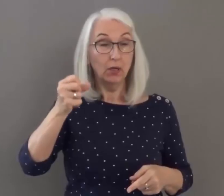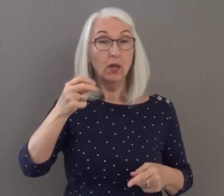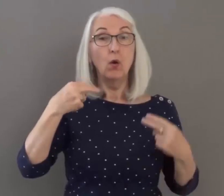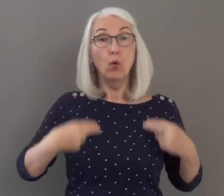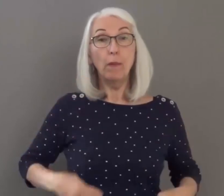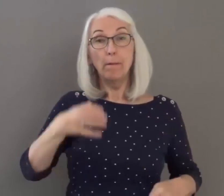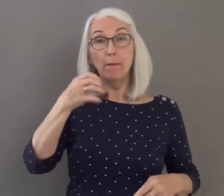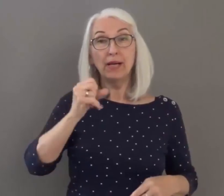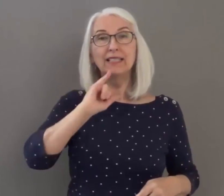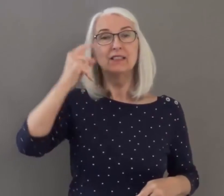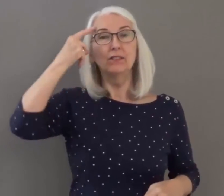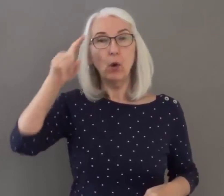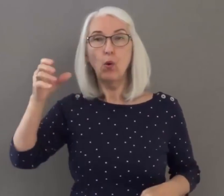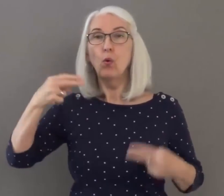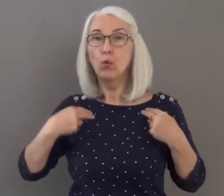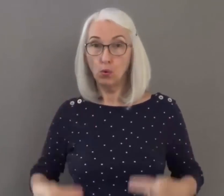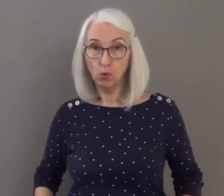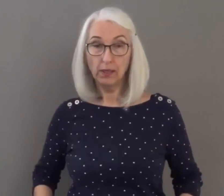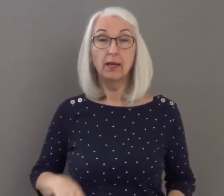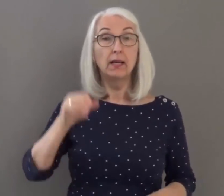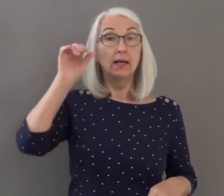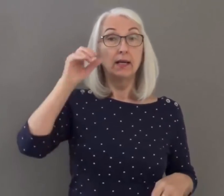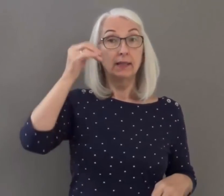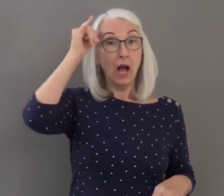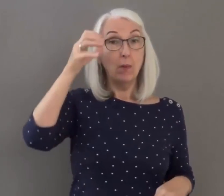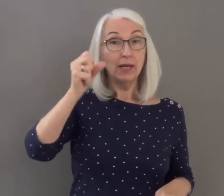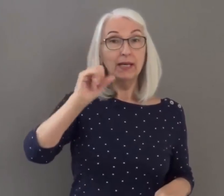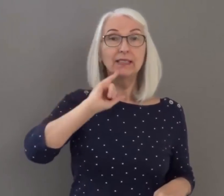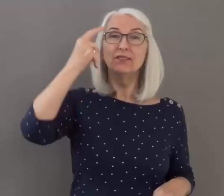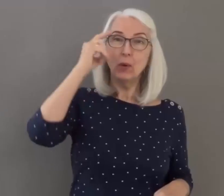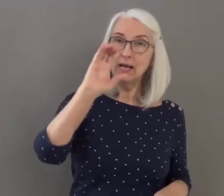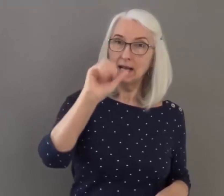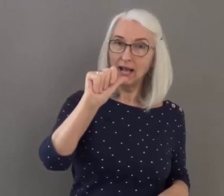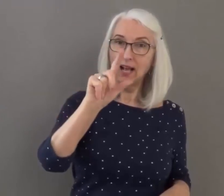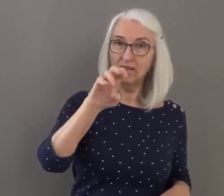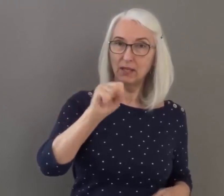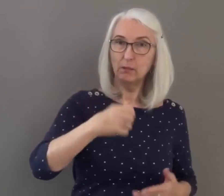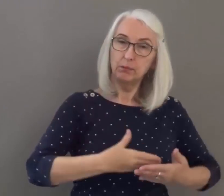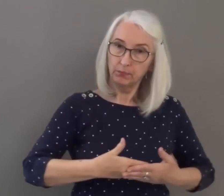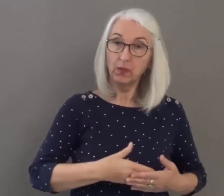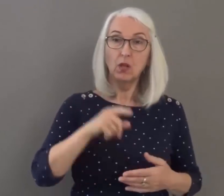Humans milk is for humans. Cow’s milk is for calves.